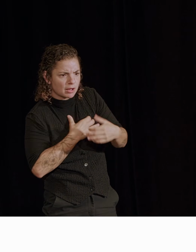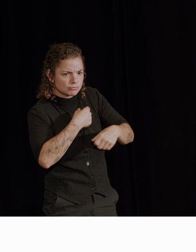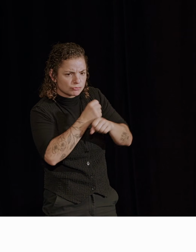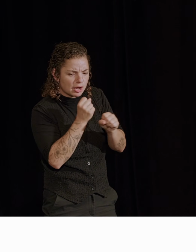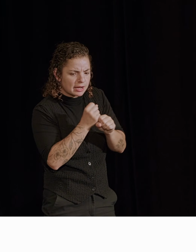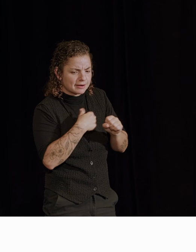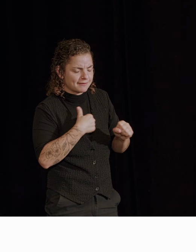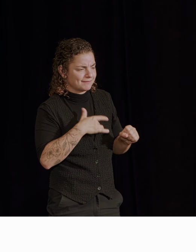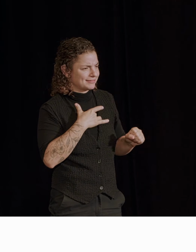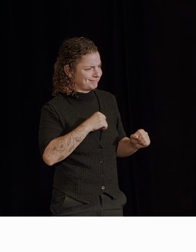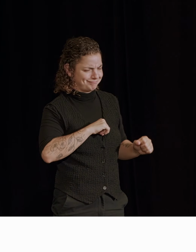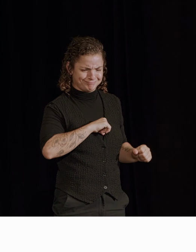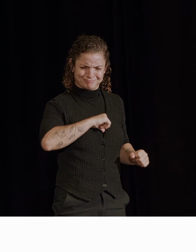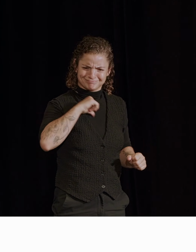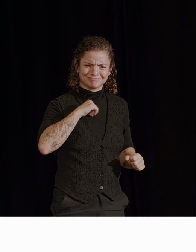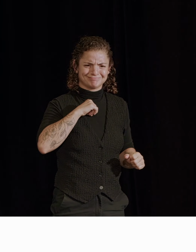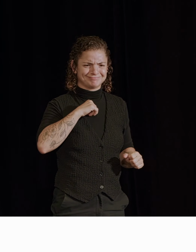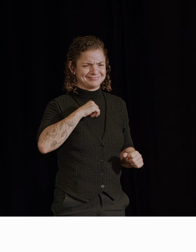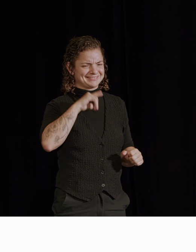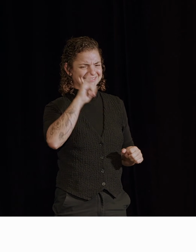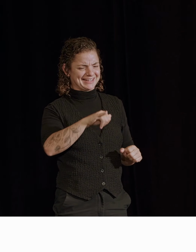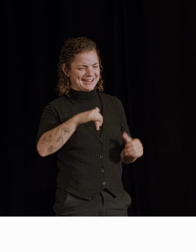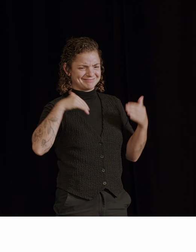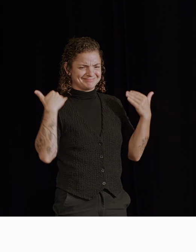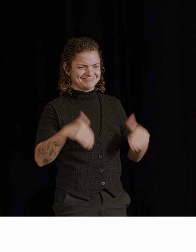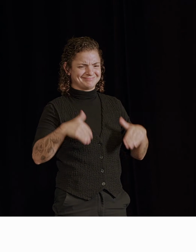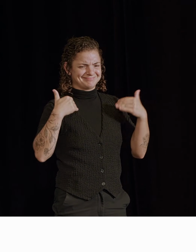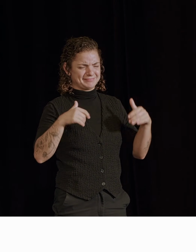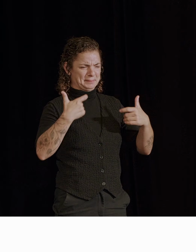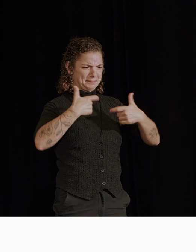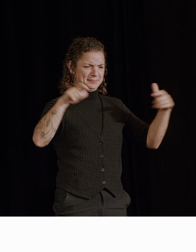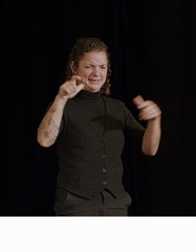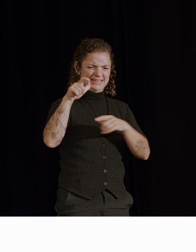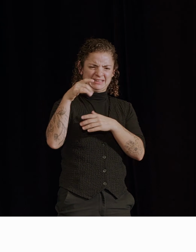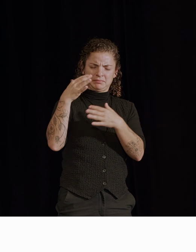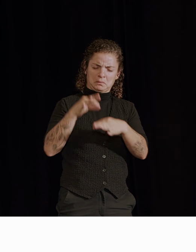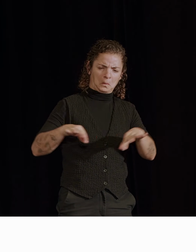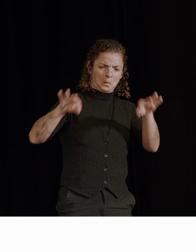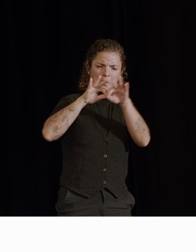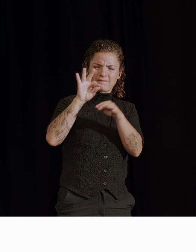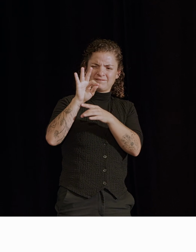little bit in part by thinking about the blind and low vision community.